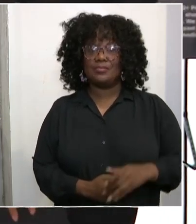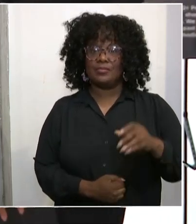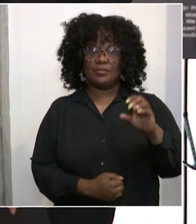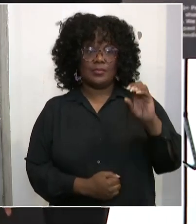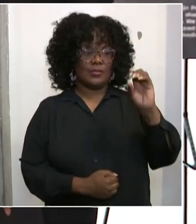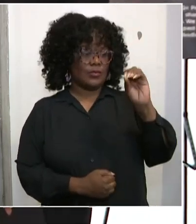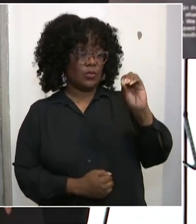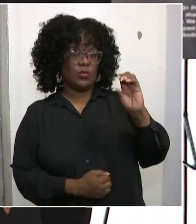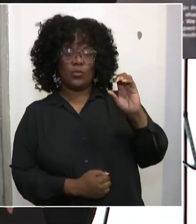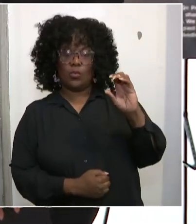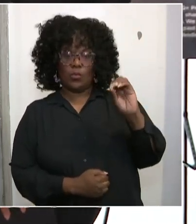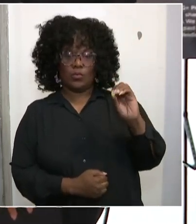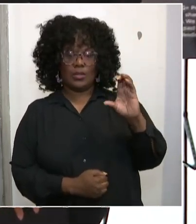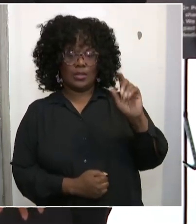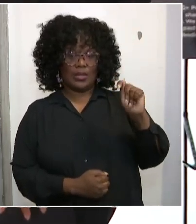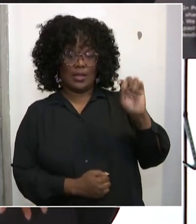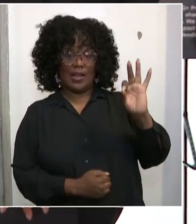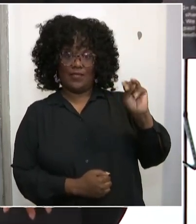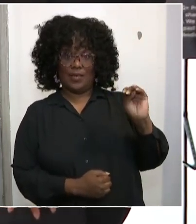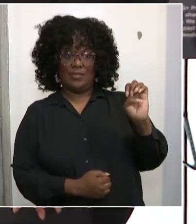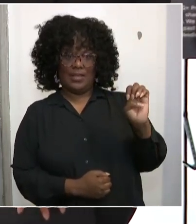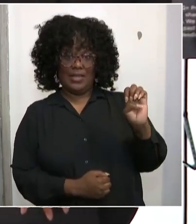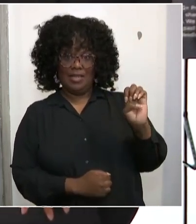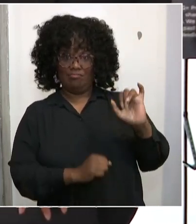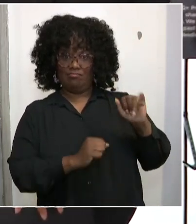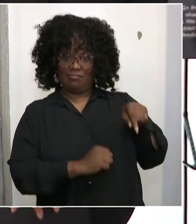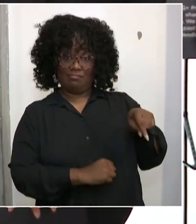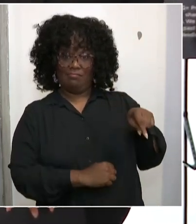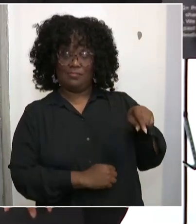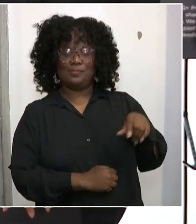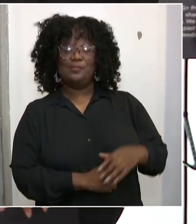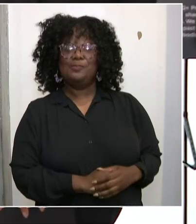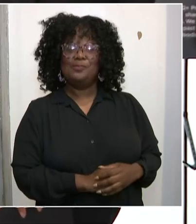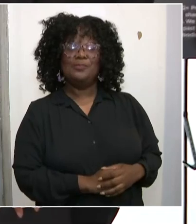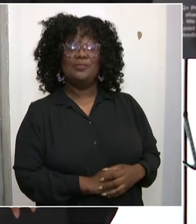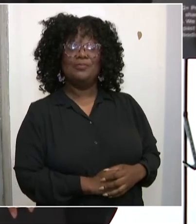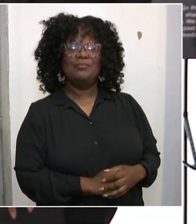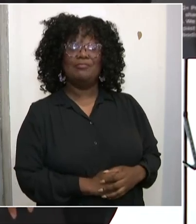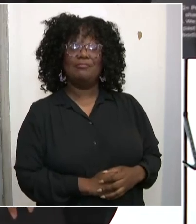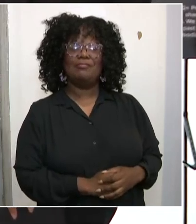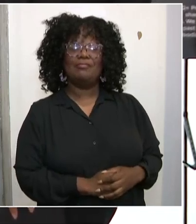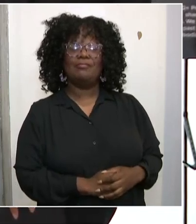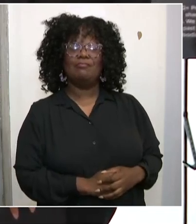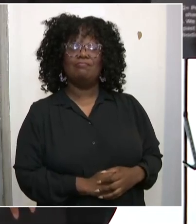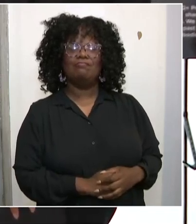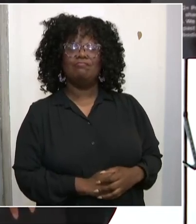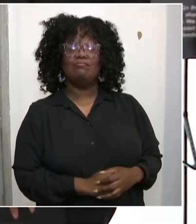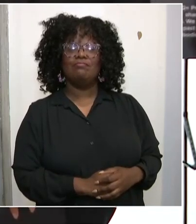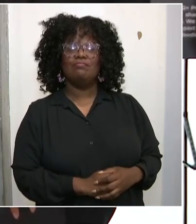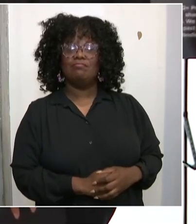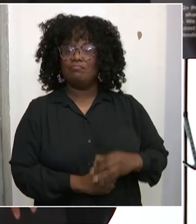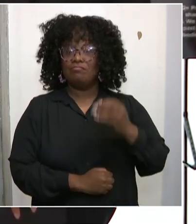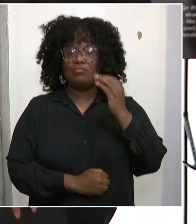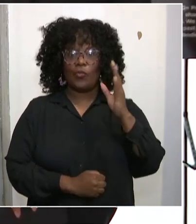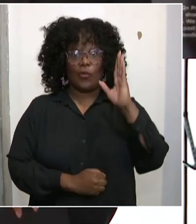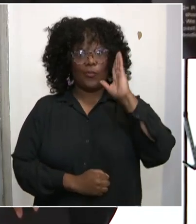shout out to President Madame Angie Gates. We'll also showcase emerging local artists at this high profile event,